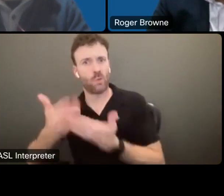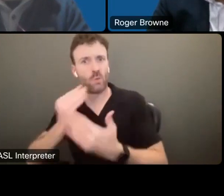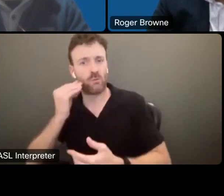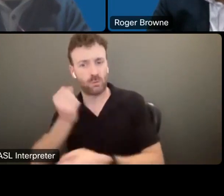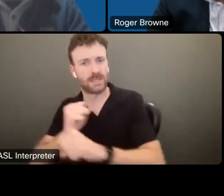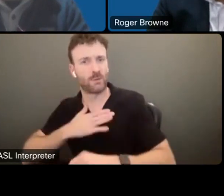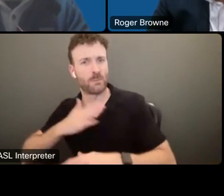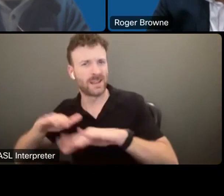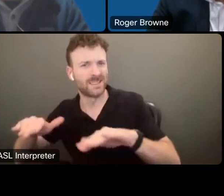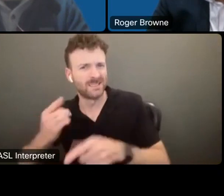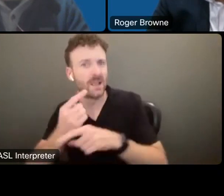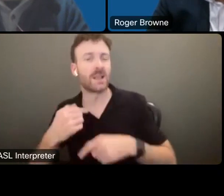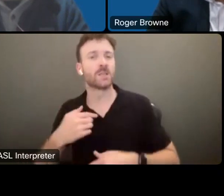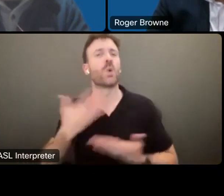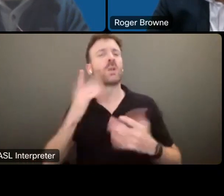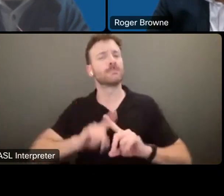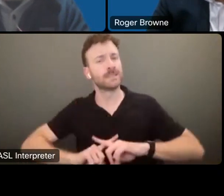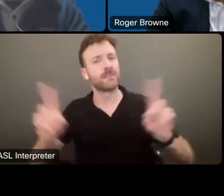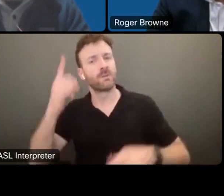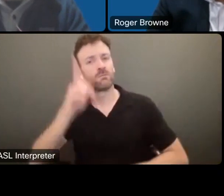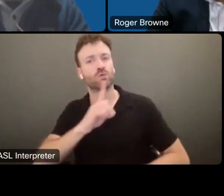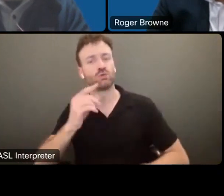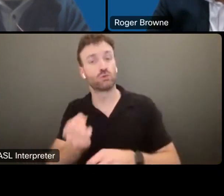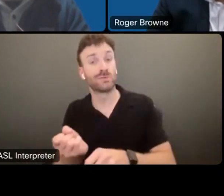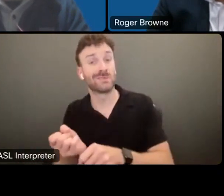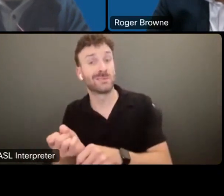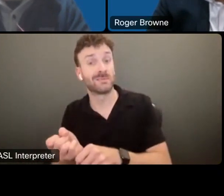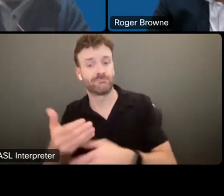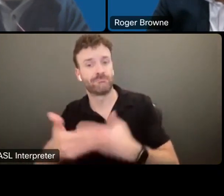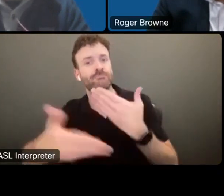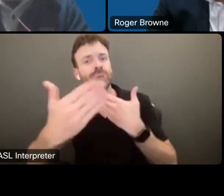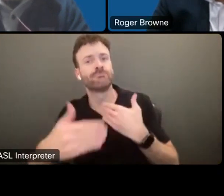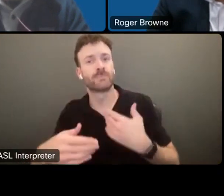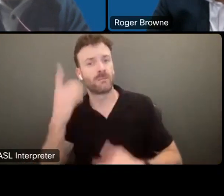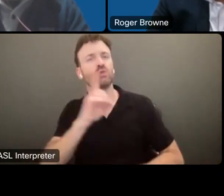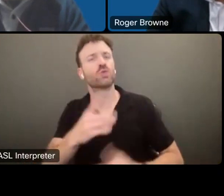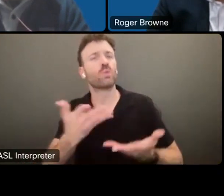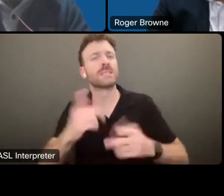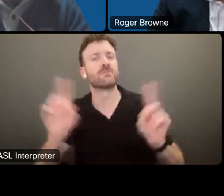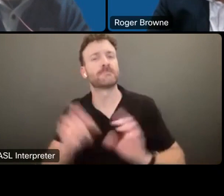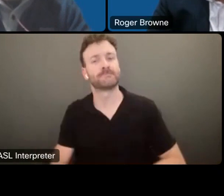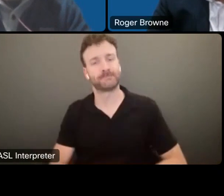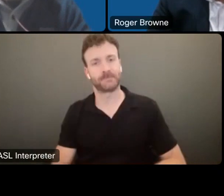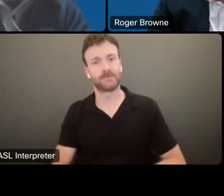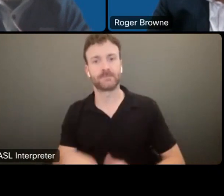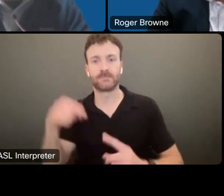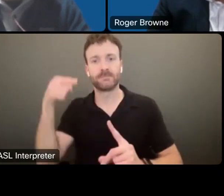So what's going to be different for sure and what's relatively certain in terms of safety improvements?